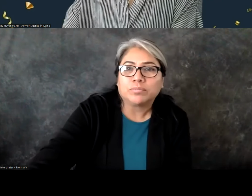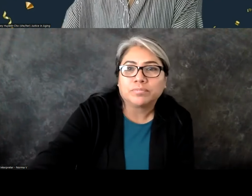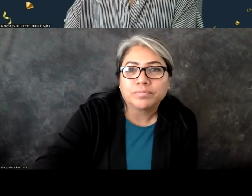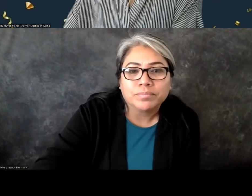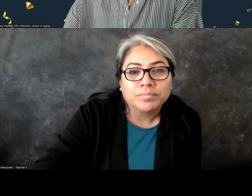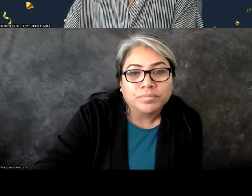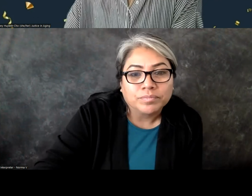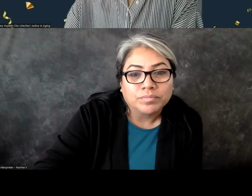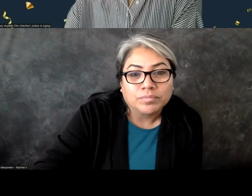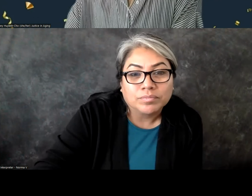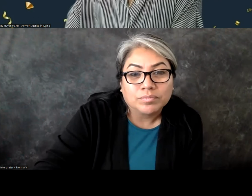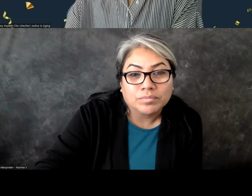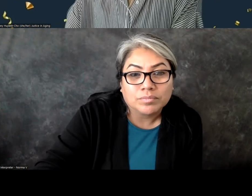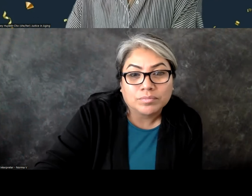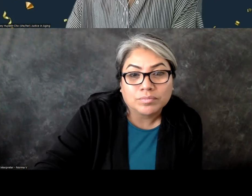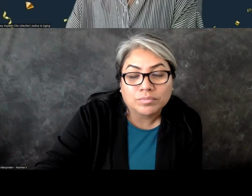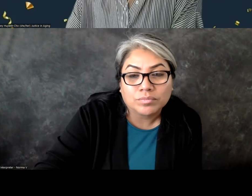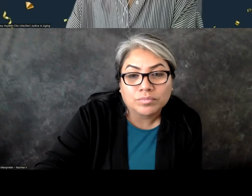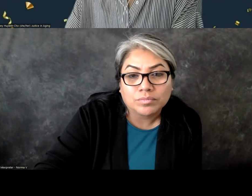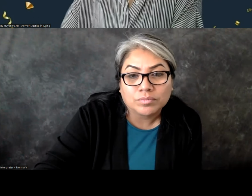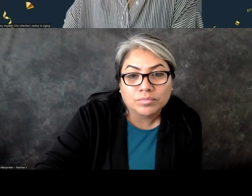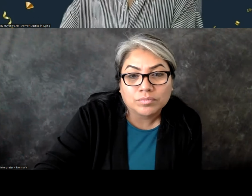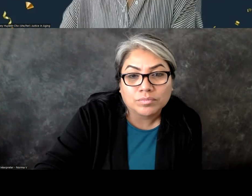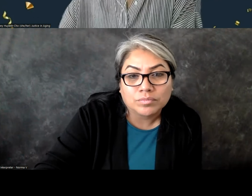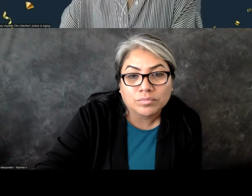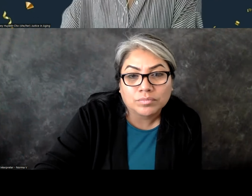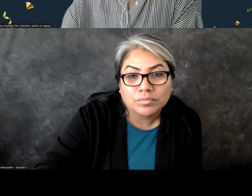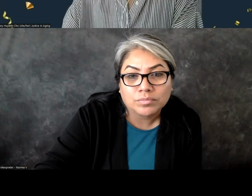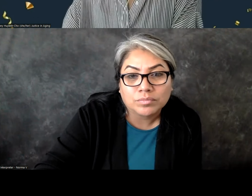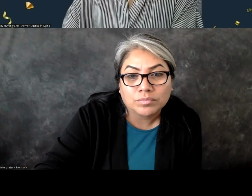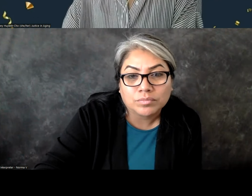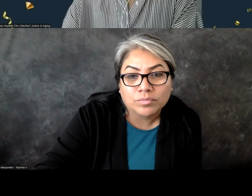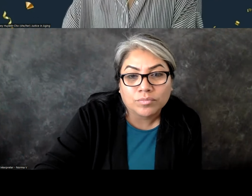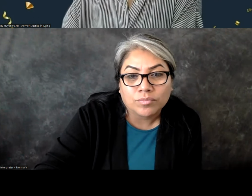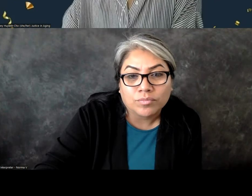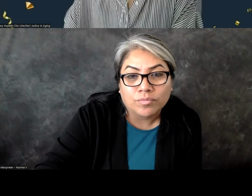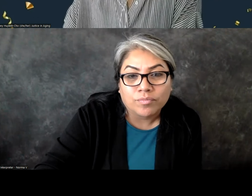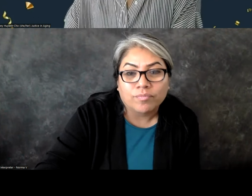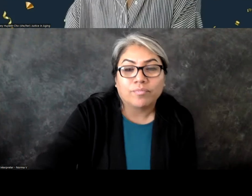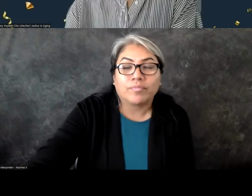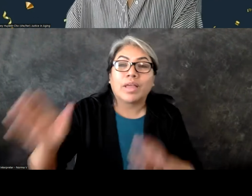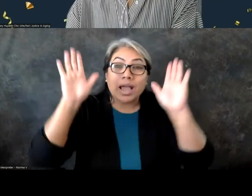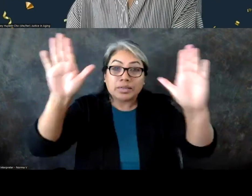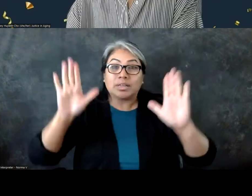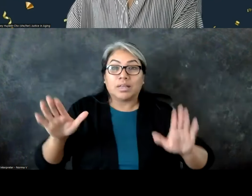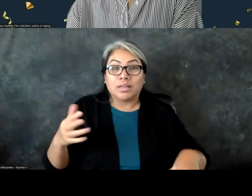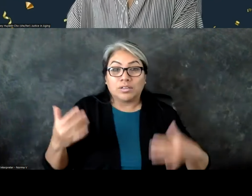Medi-Cal expertise and can also answer questions about these changes. And I'll put their information in the chat.